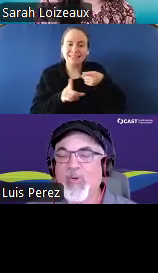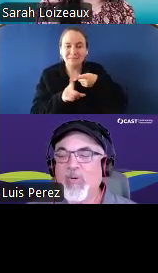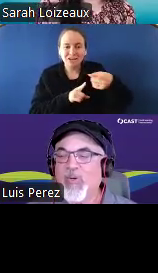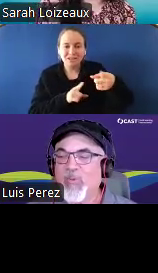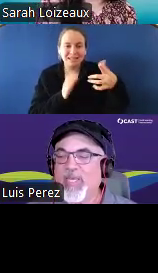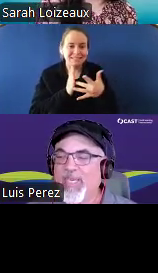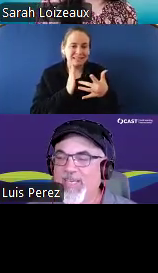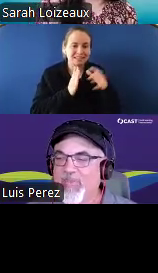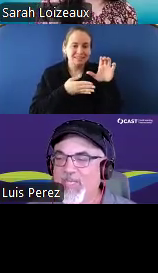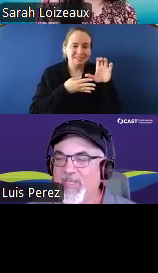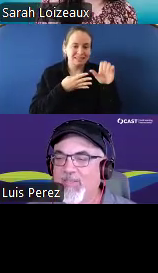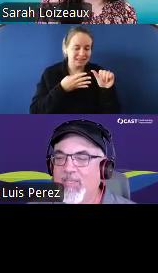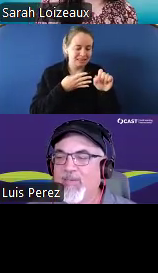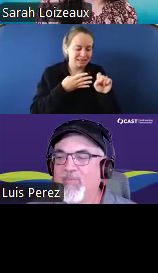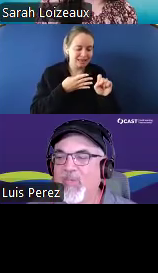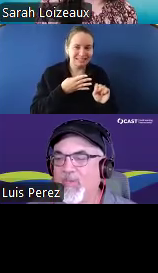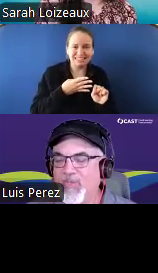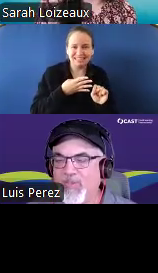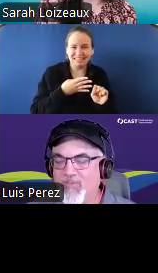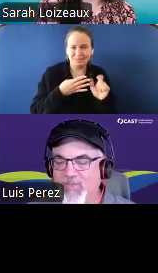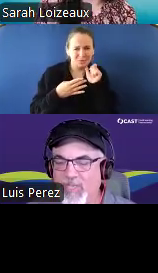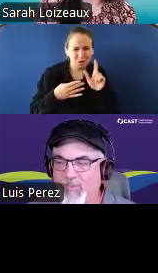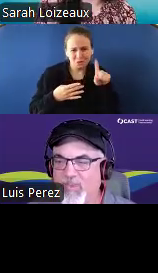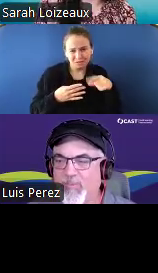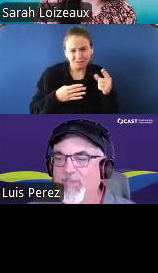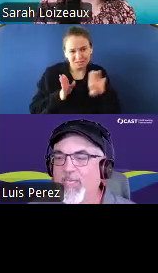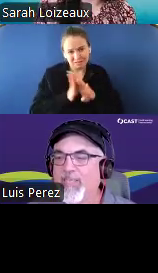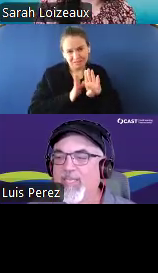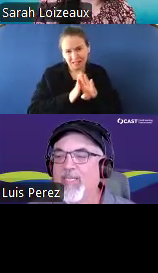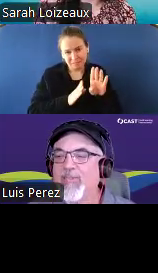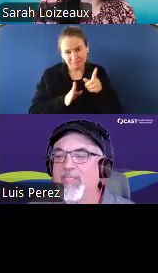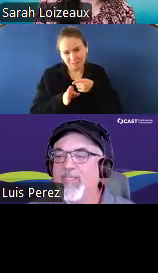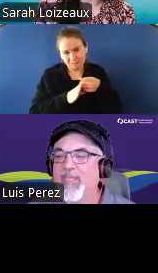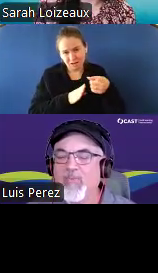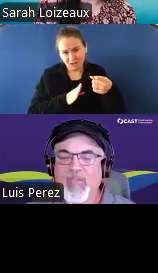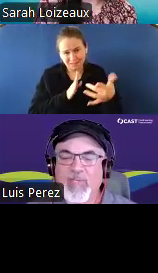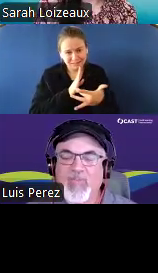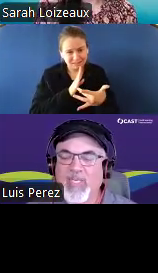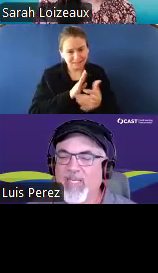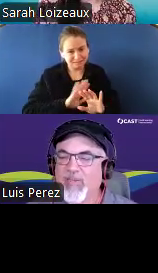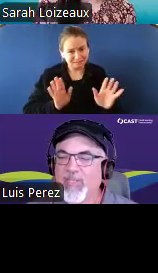longer go by that because we don't just develop specialized technologies. We develop technologies